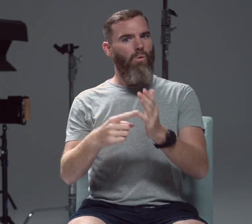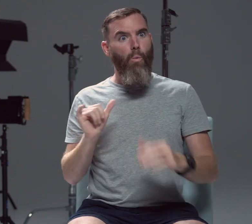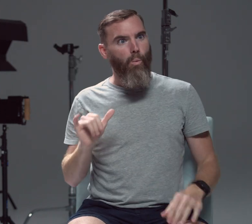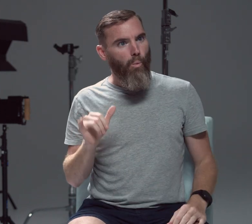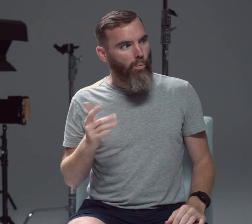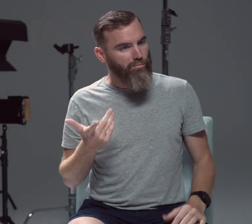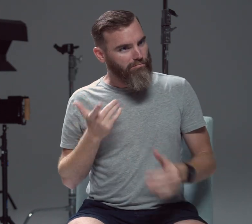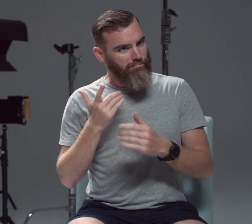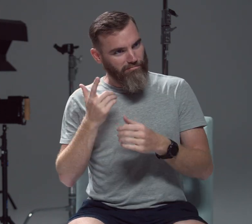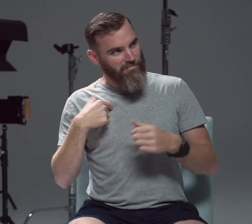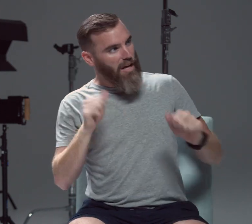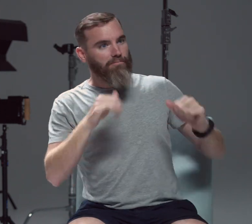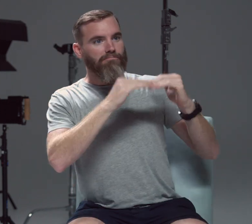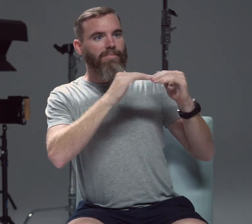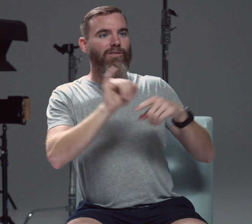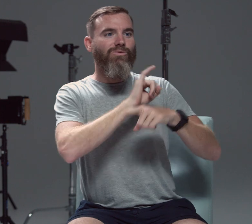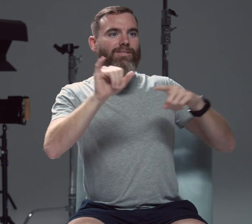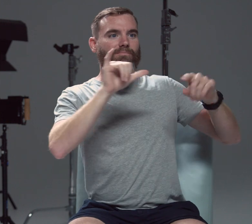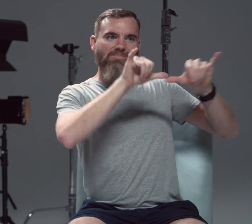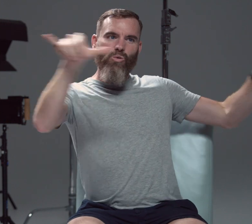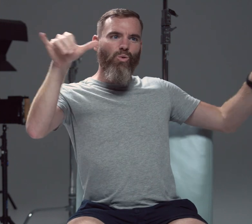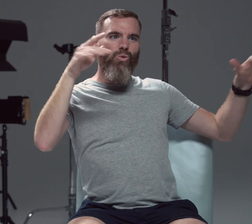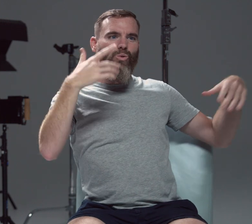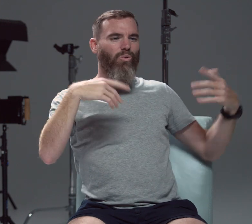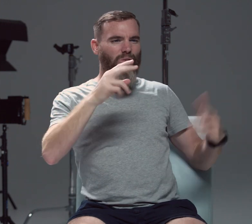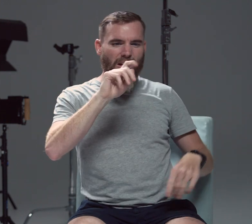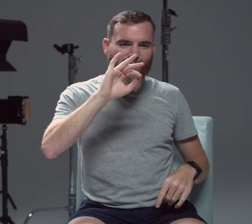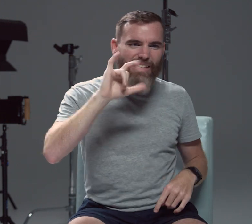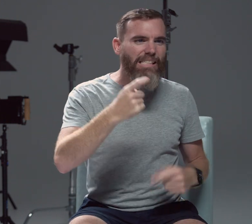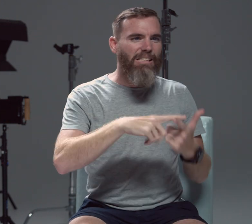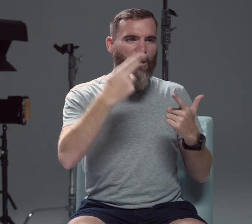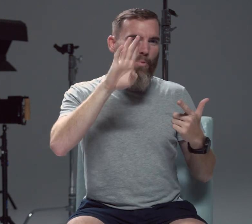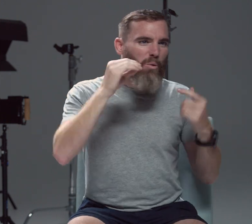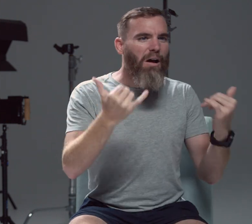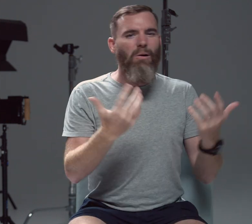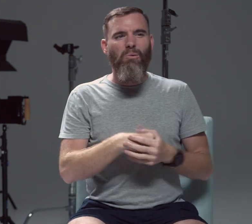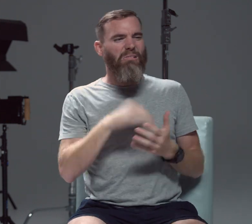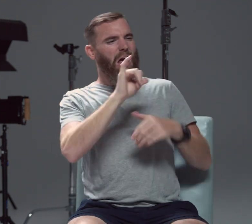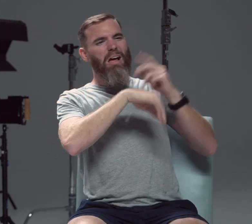and show people that we can be as qualified as industry standards, like Netflix or HBO Now,